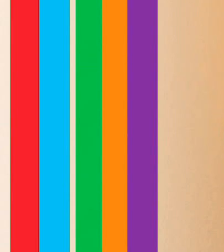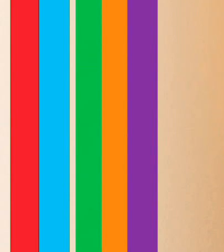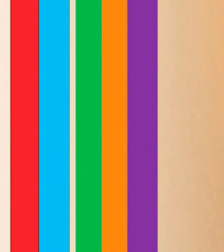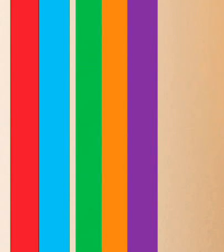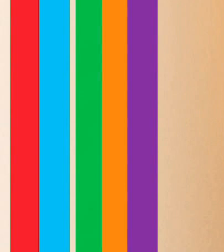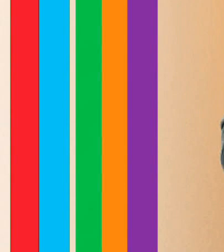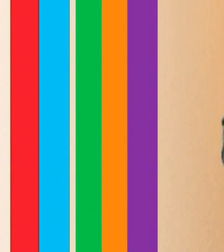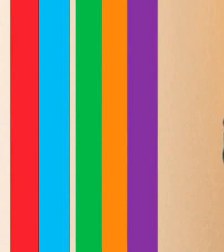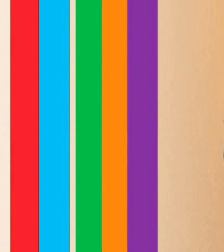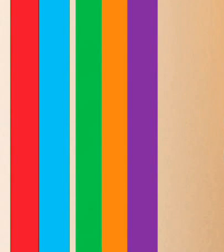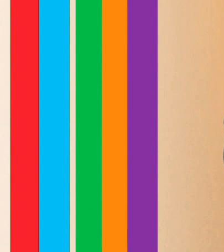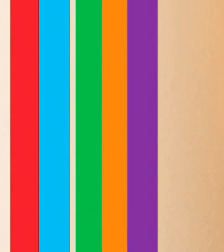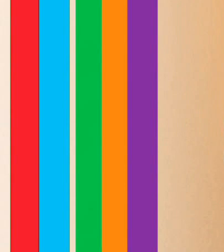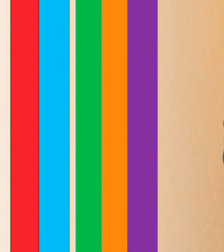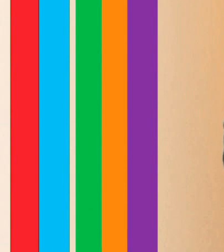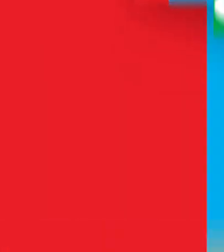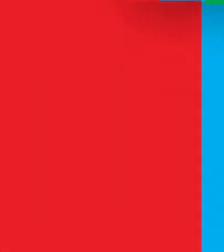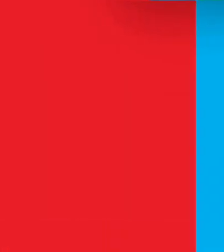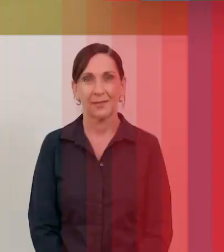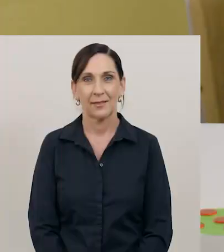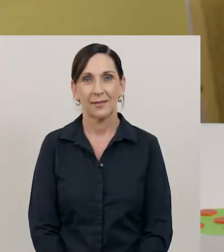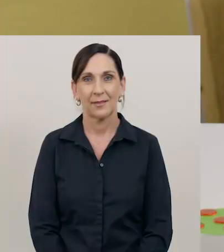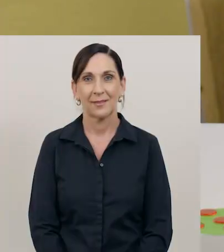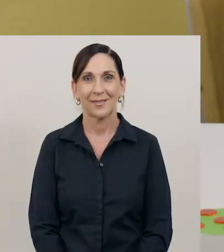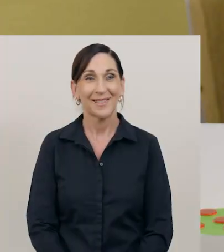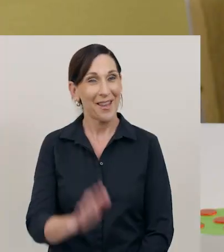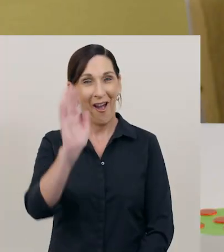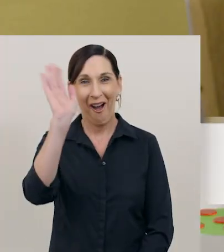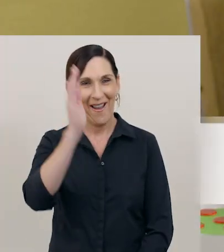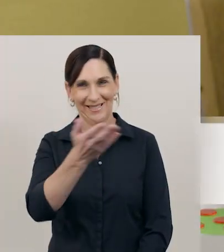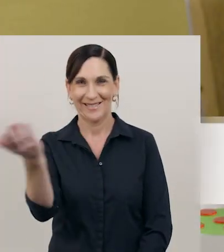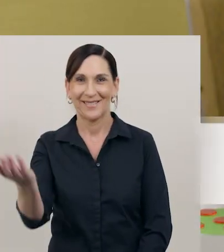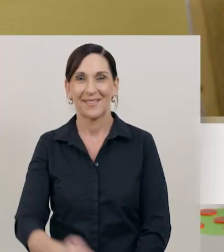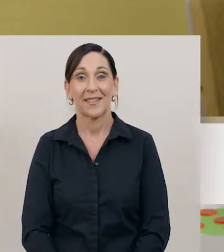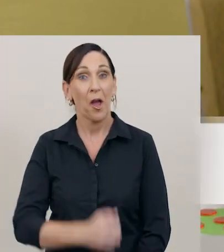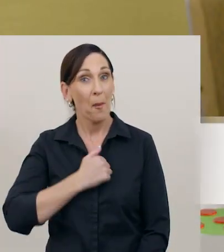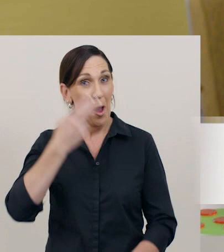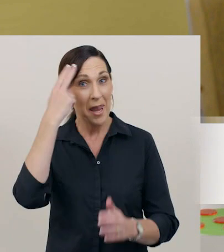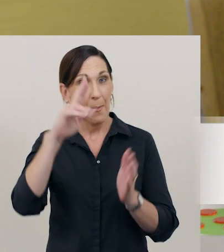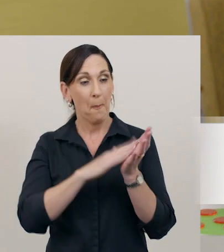that you can use to add numbers. Have fun! Hi, everyone. My name is Monique.